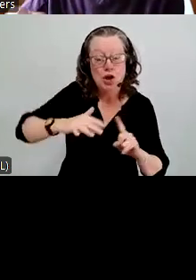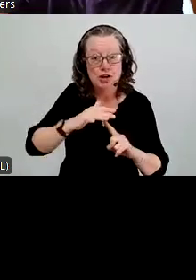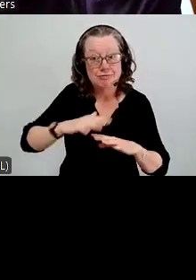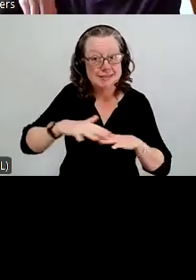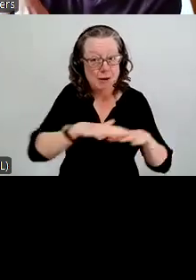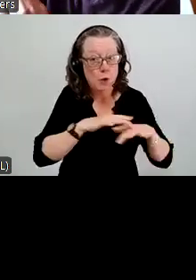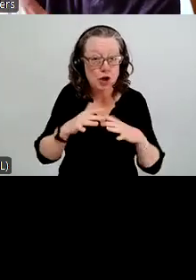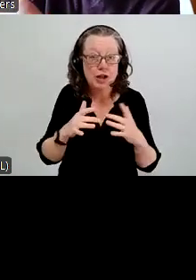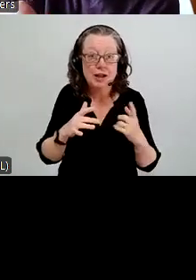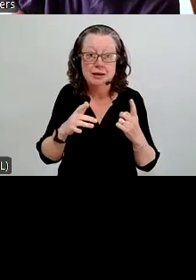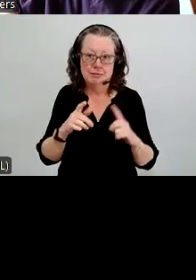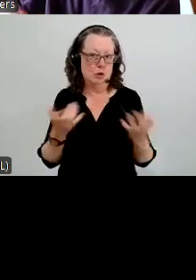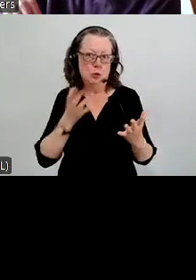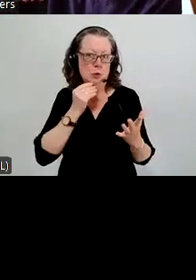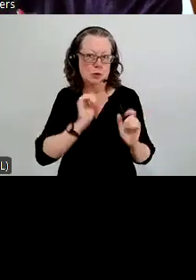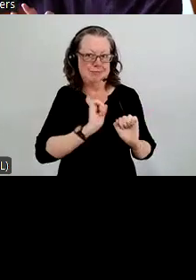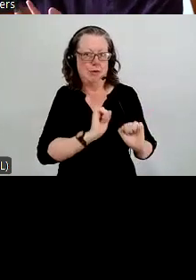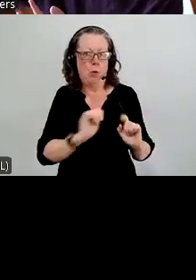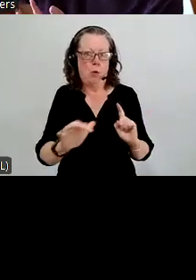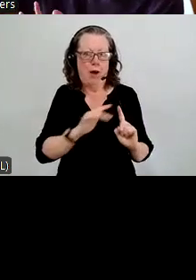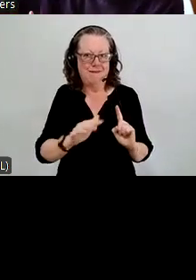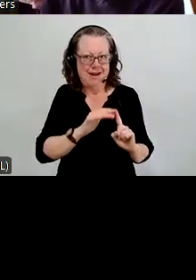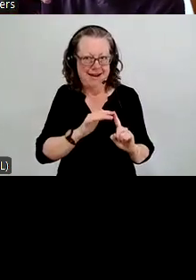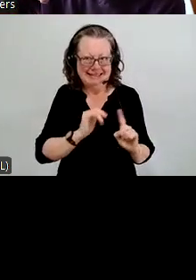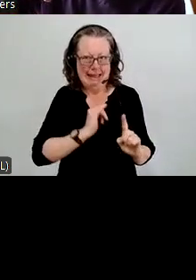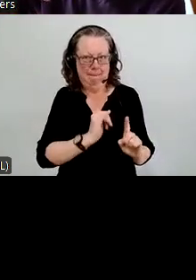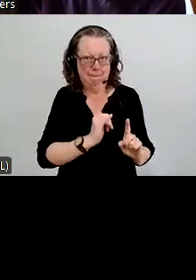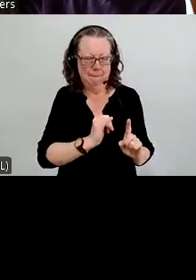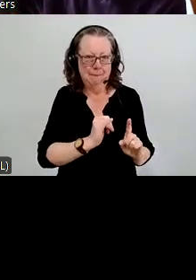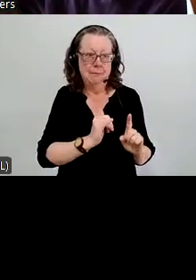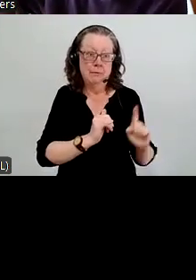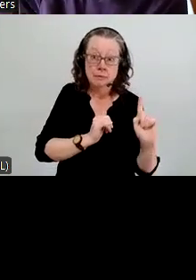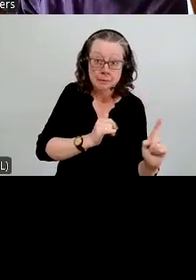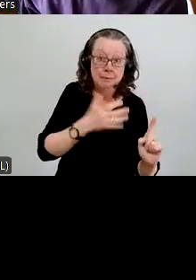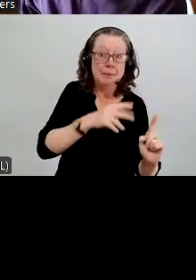Because you're on the same network and the princess has looked at mattresses,